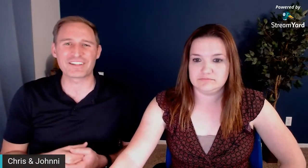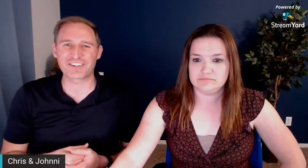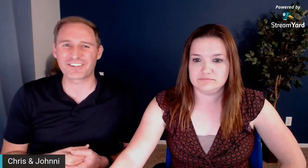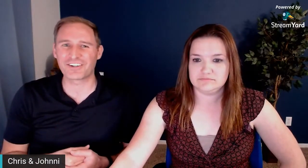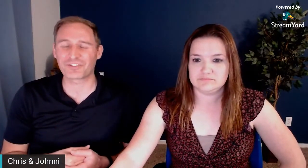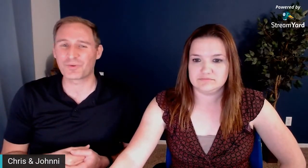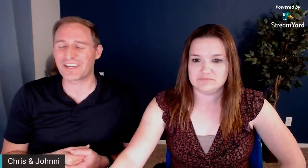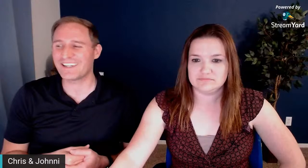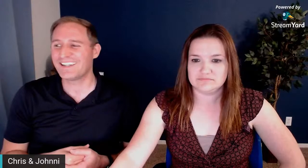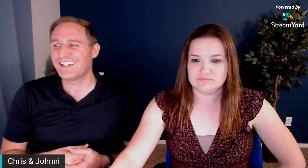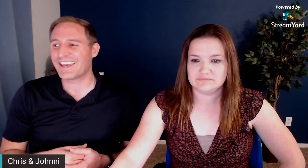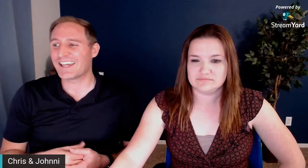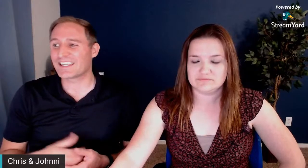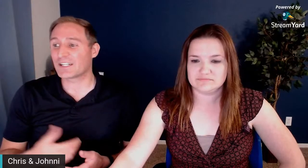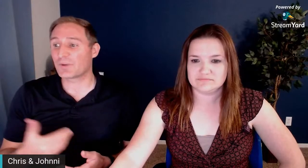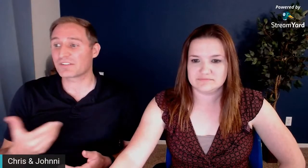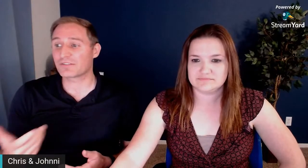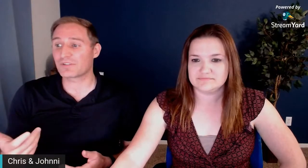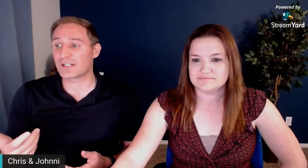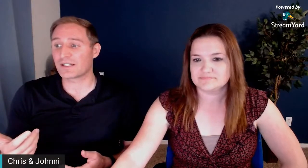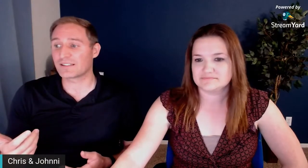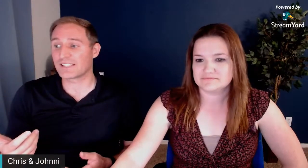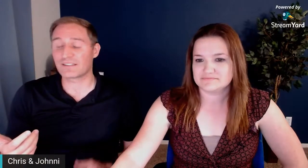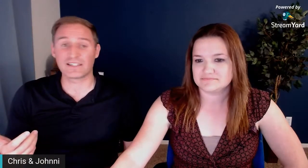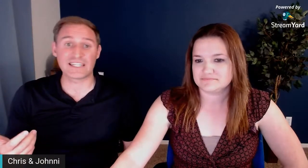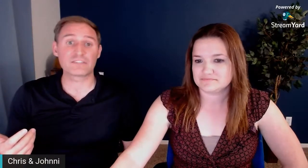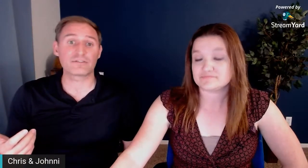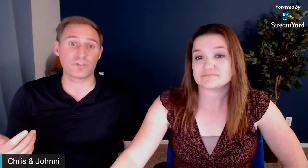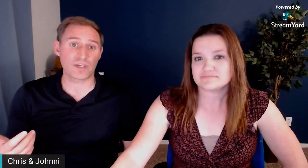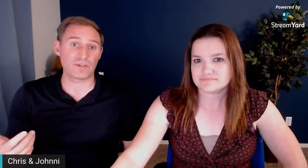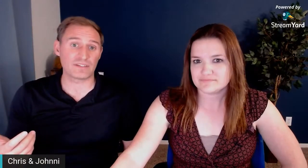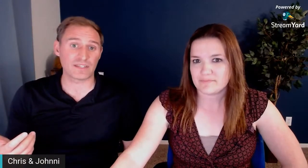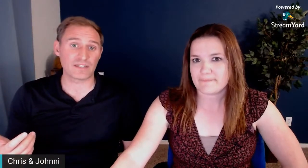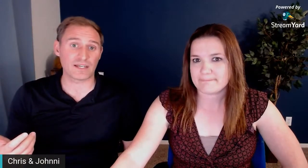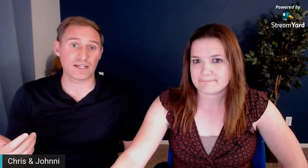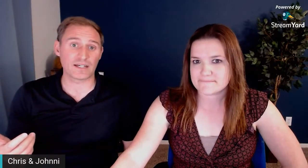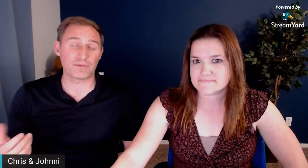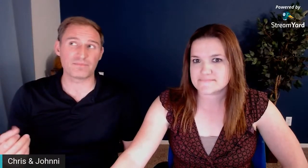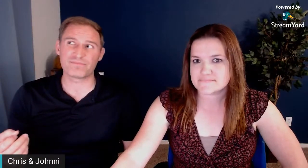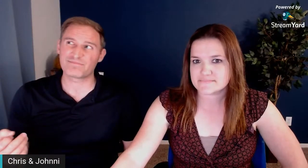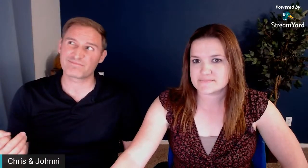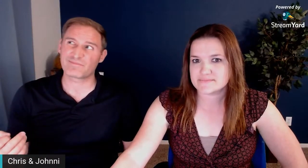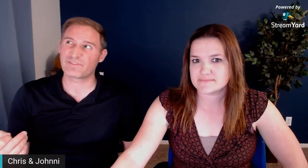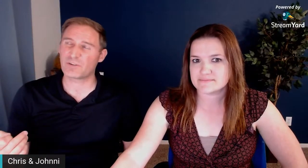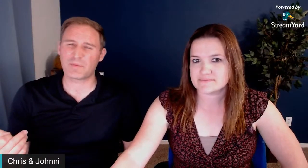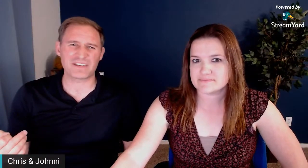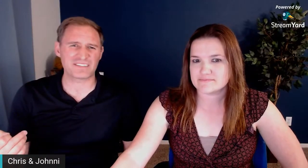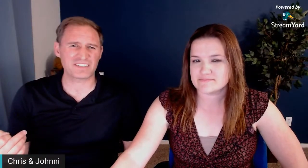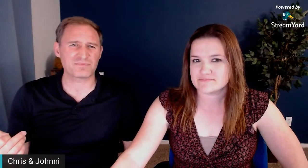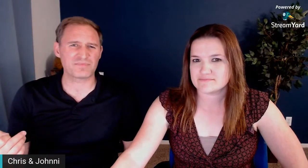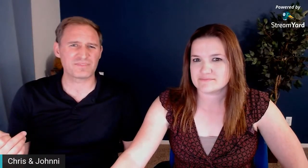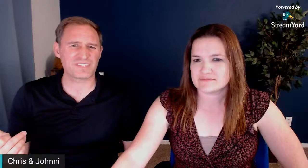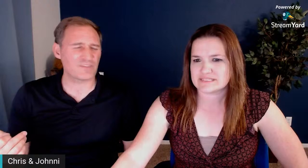we learned along the way and we also uh linked an interview that we did uh from about six seven